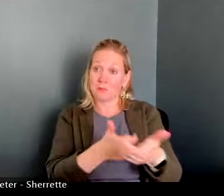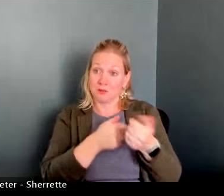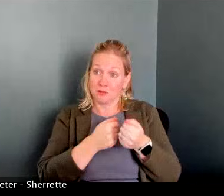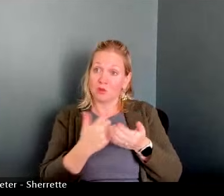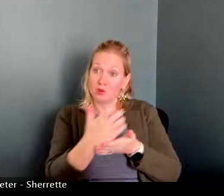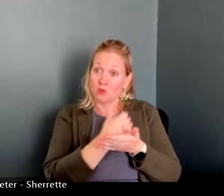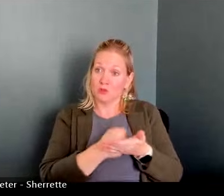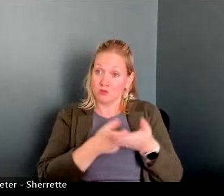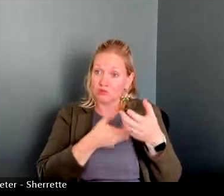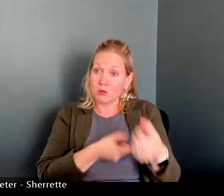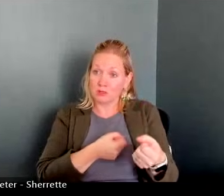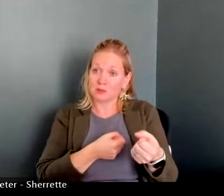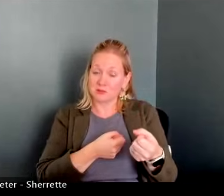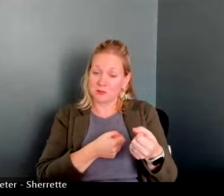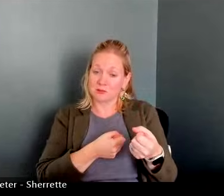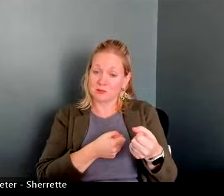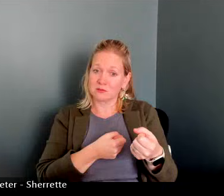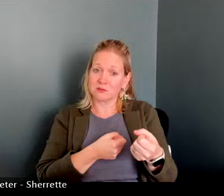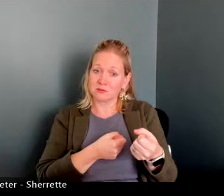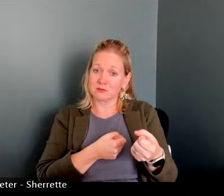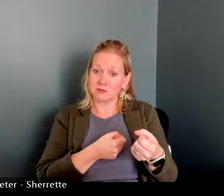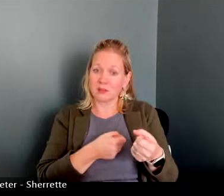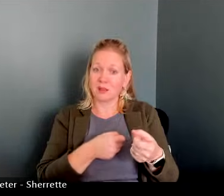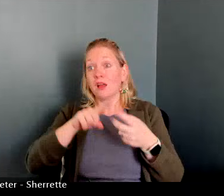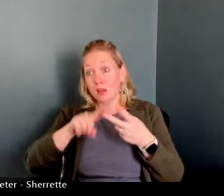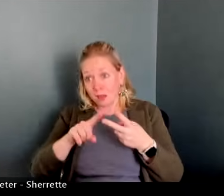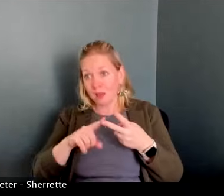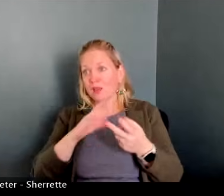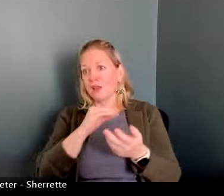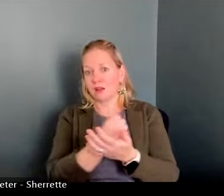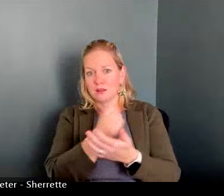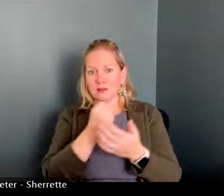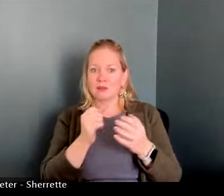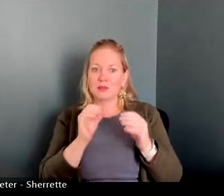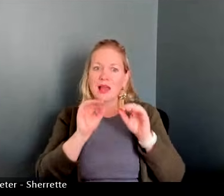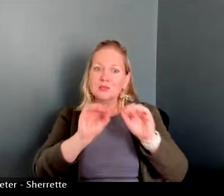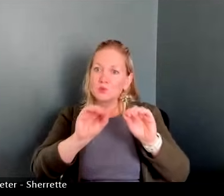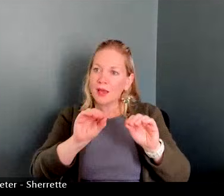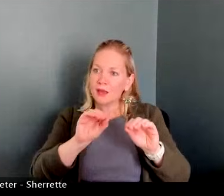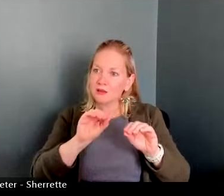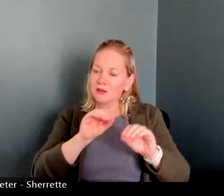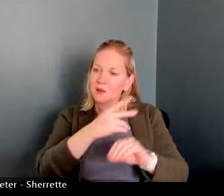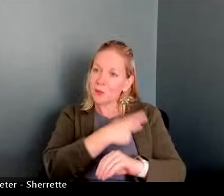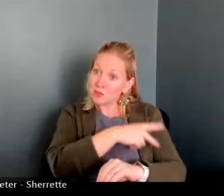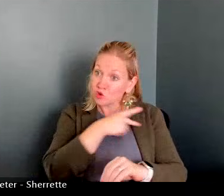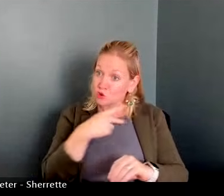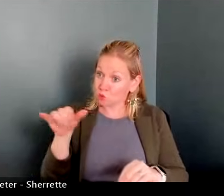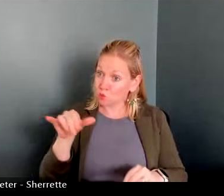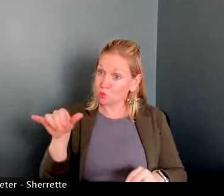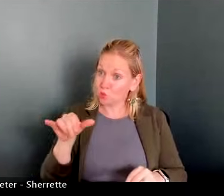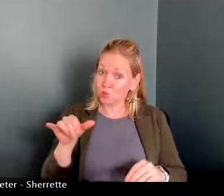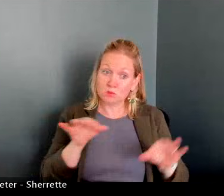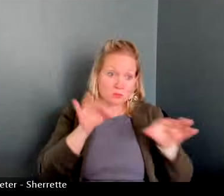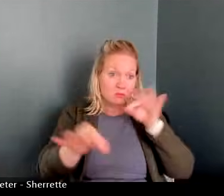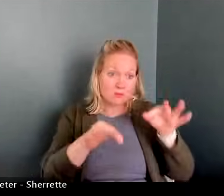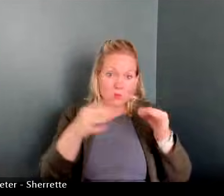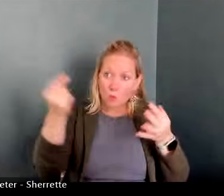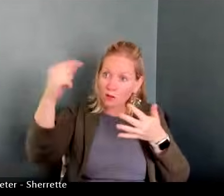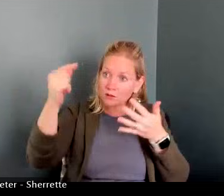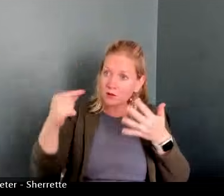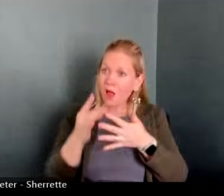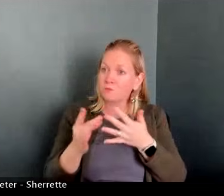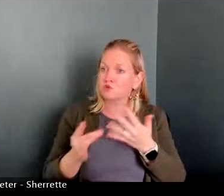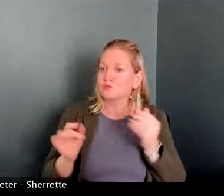you know, educating the patient himself about what's available, you know. I'm just fortunate